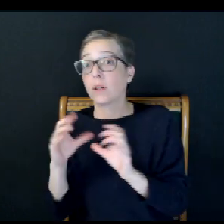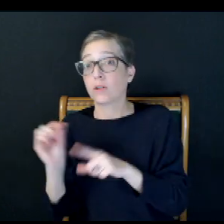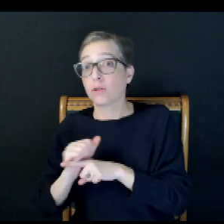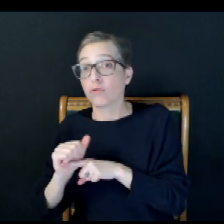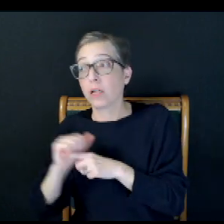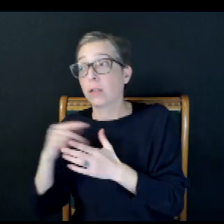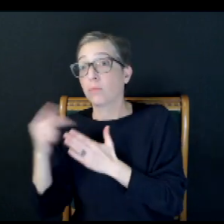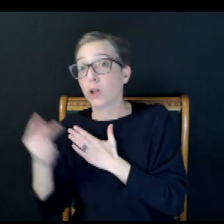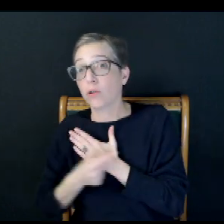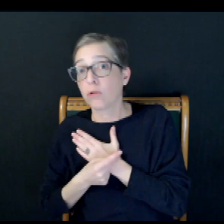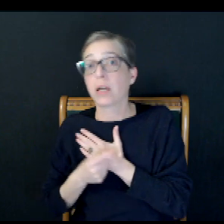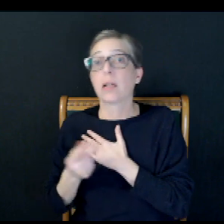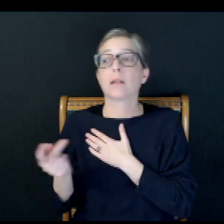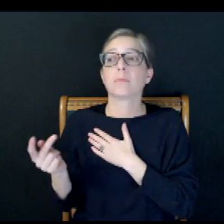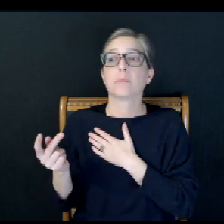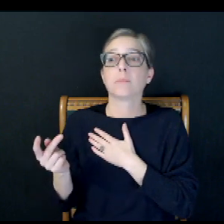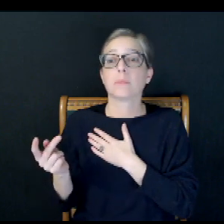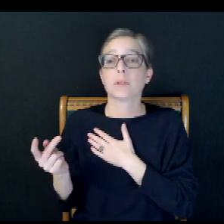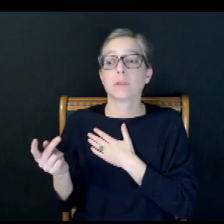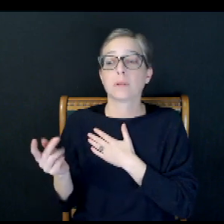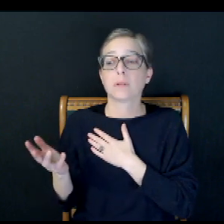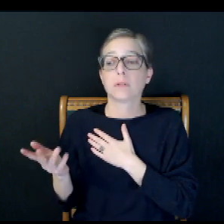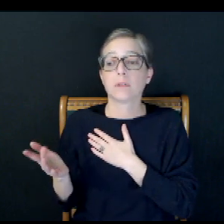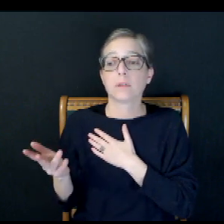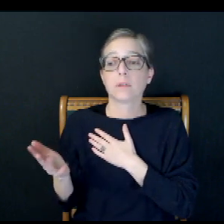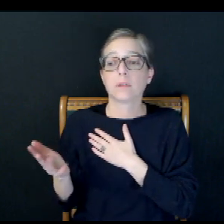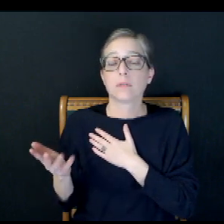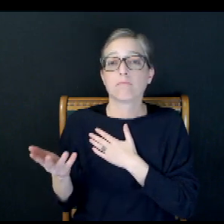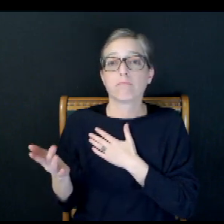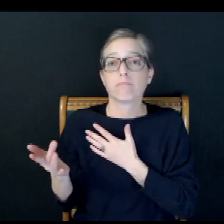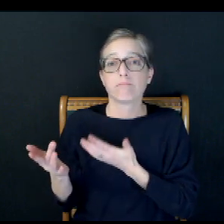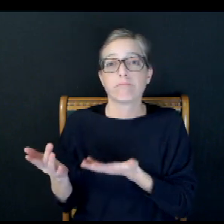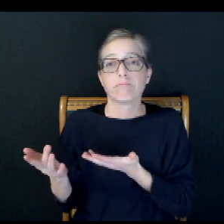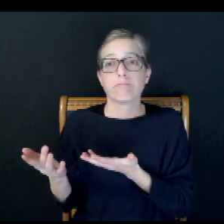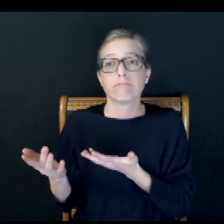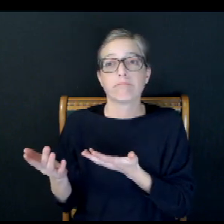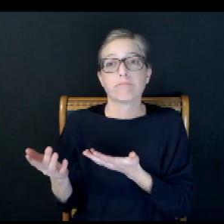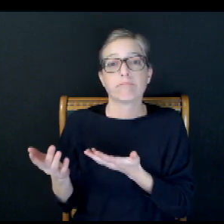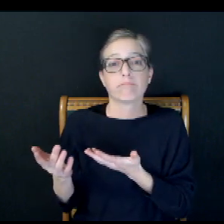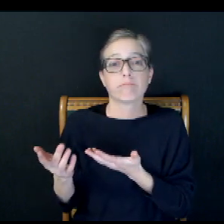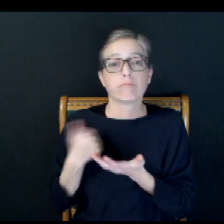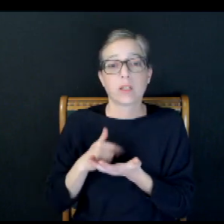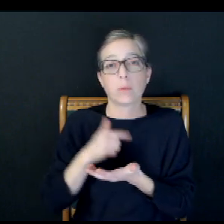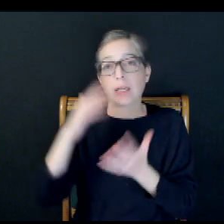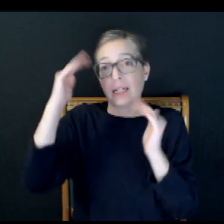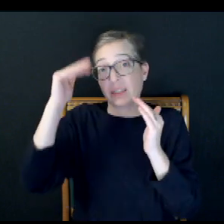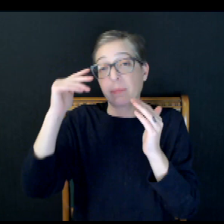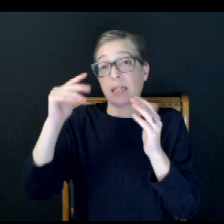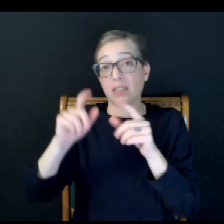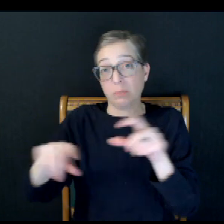Medicaid providers and navigators, increasing awareness just among